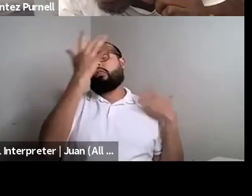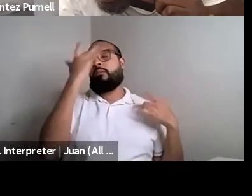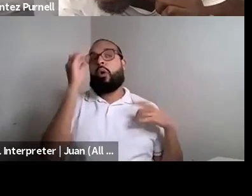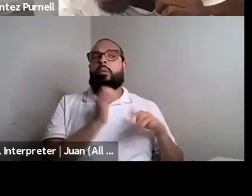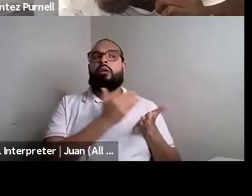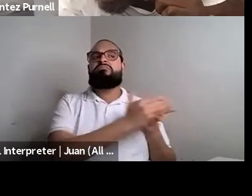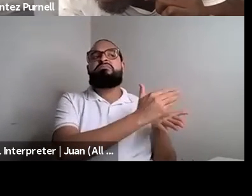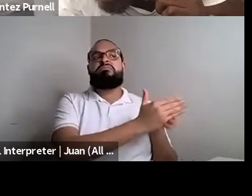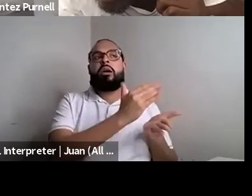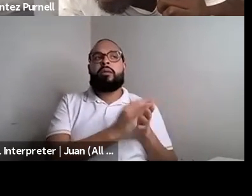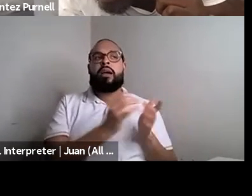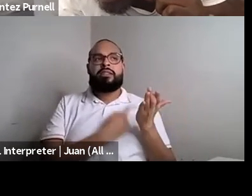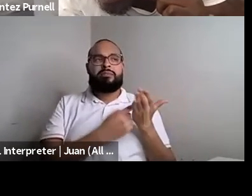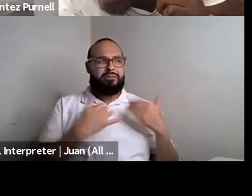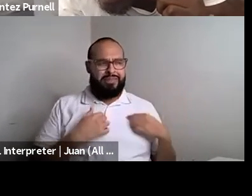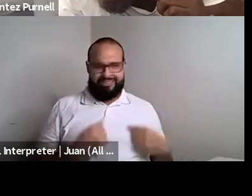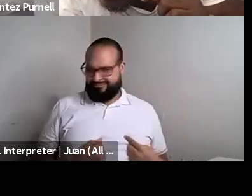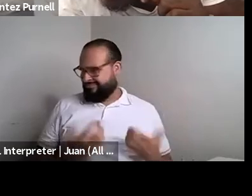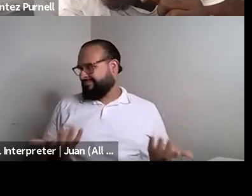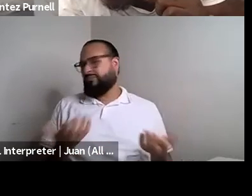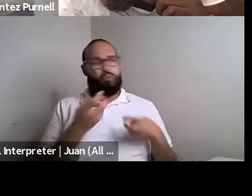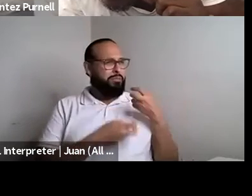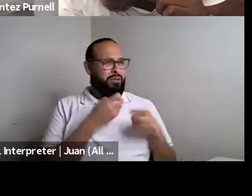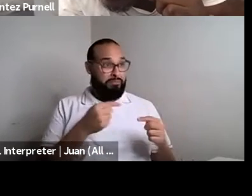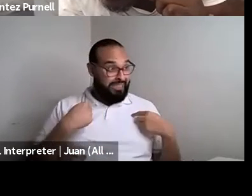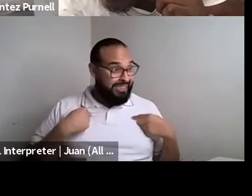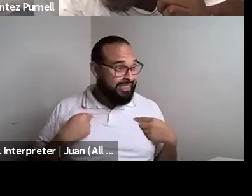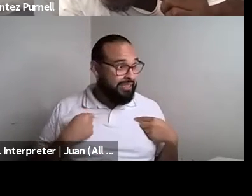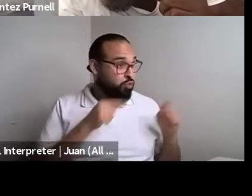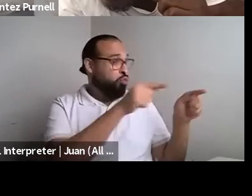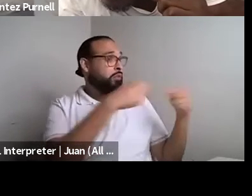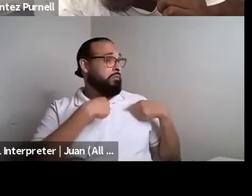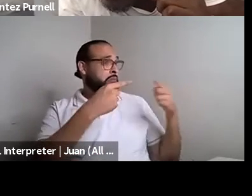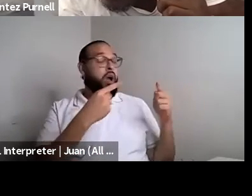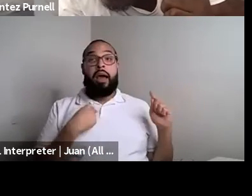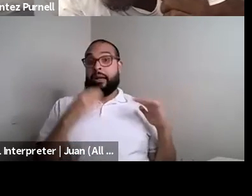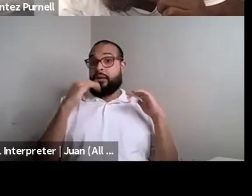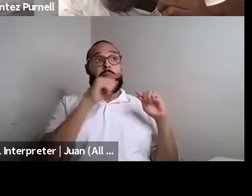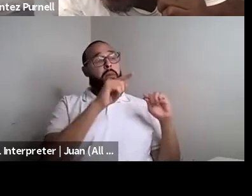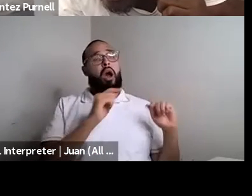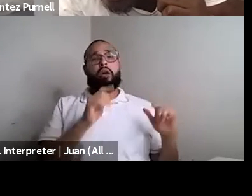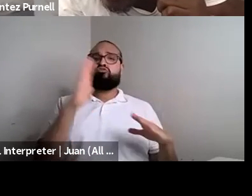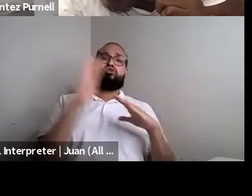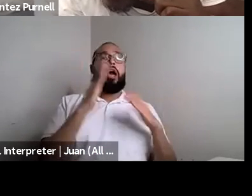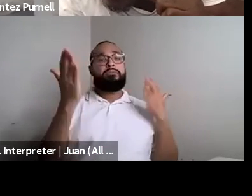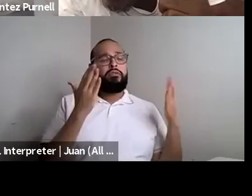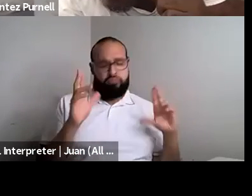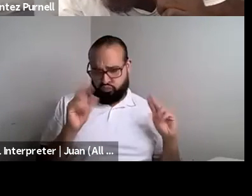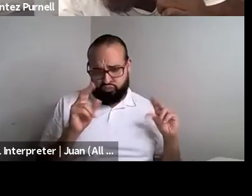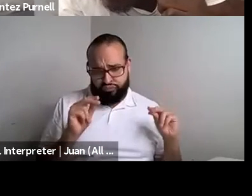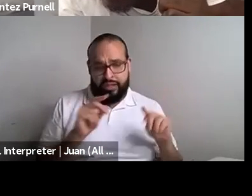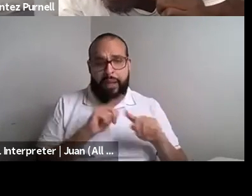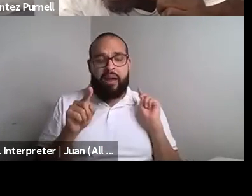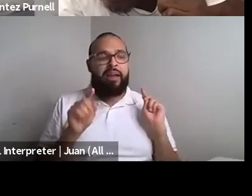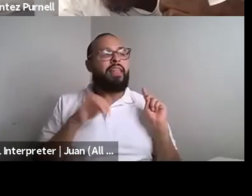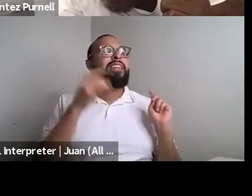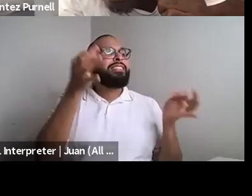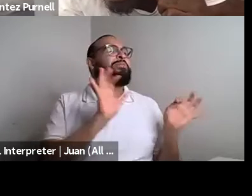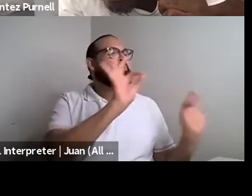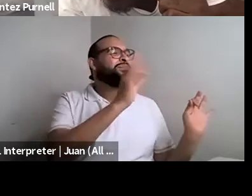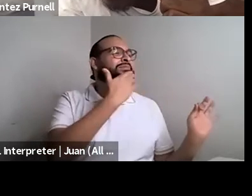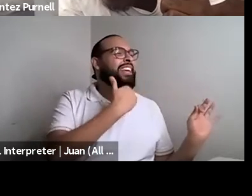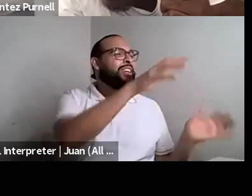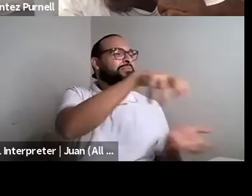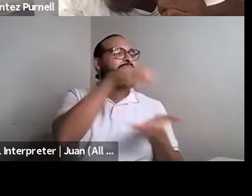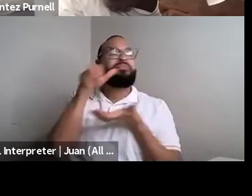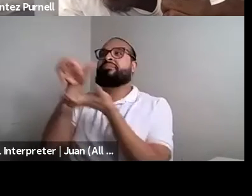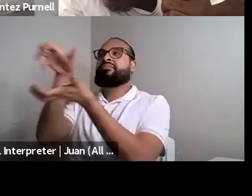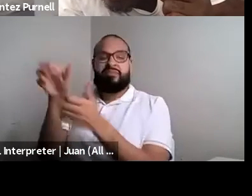Nahshon Anderson: Is it is it just me, or, you know, and I don't expect five star service or whatever. Anyway, I sent it to some publishers and a publisher publisher. The Big Five responded